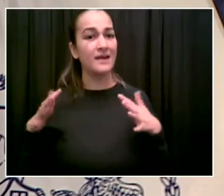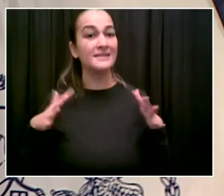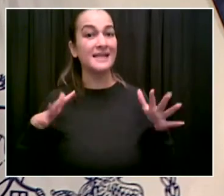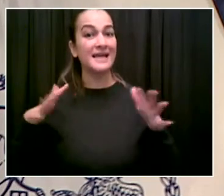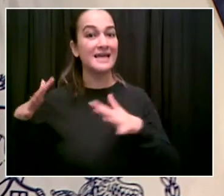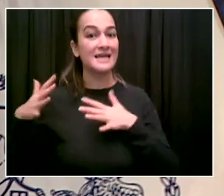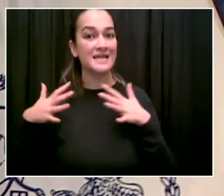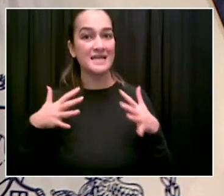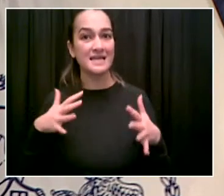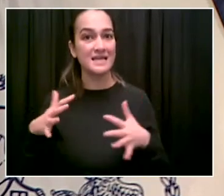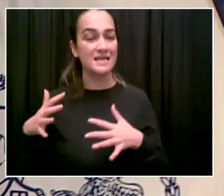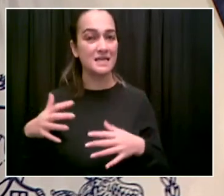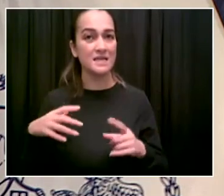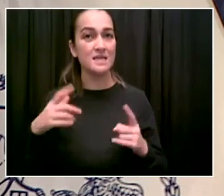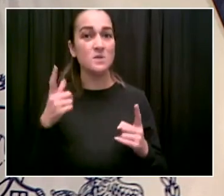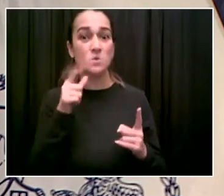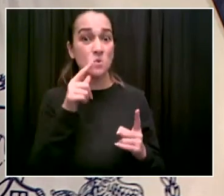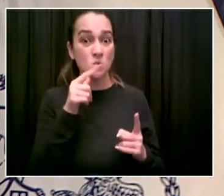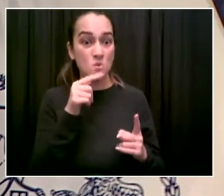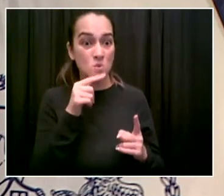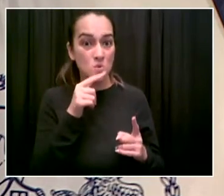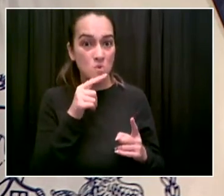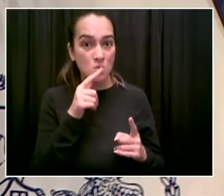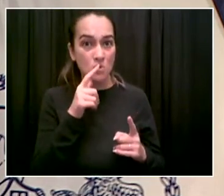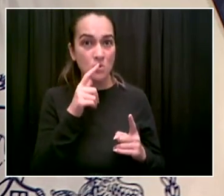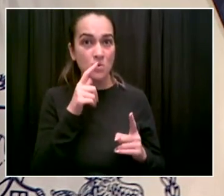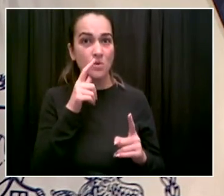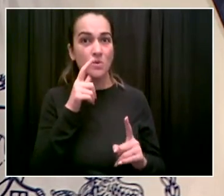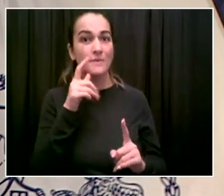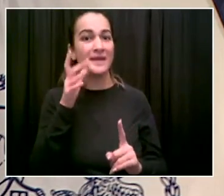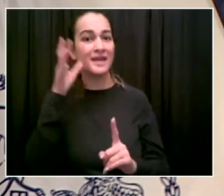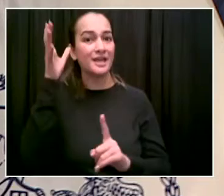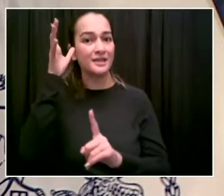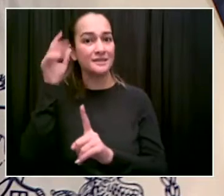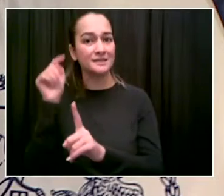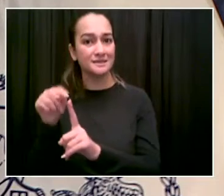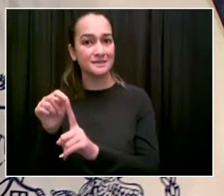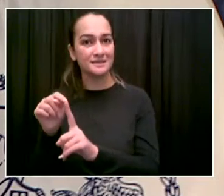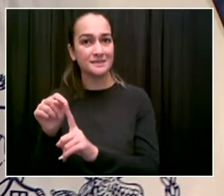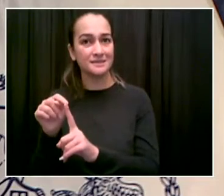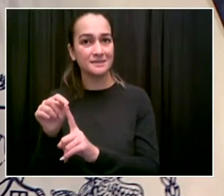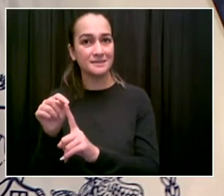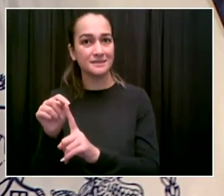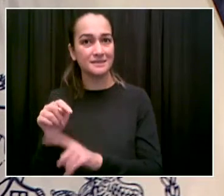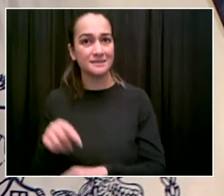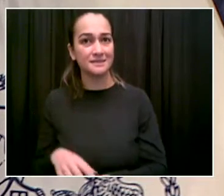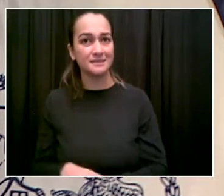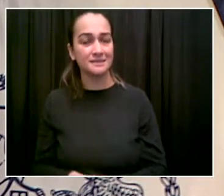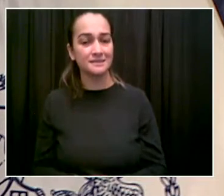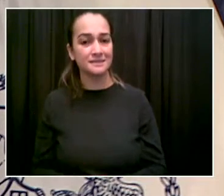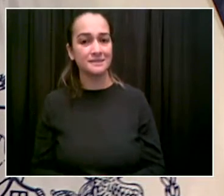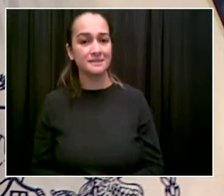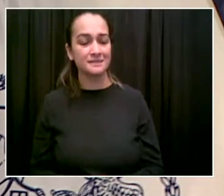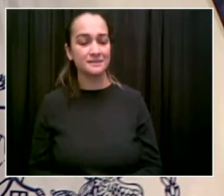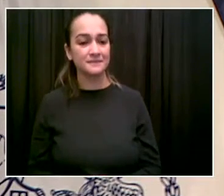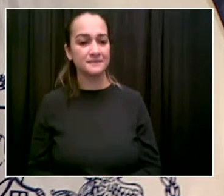UNCERTAINTY GOING ON AMONG